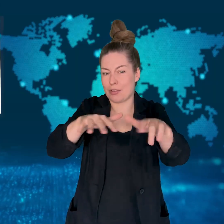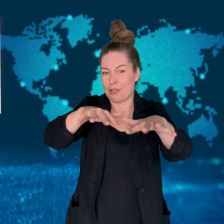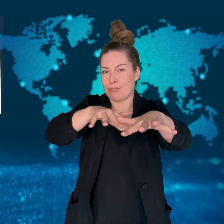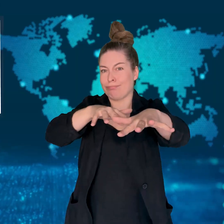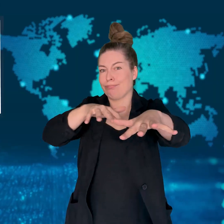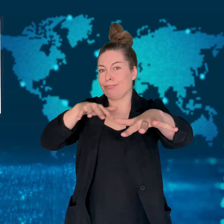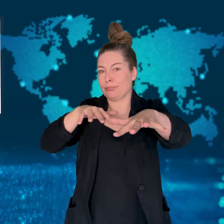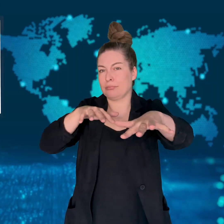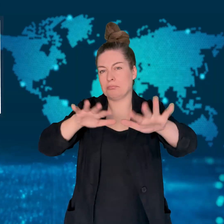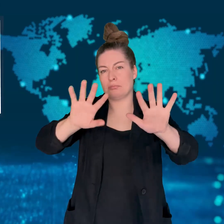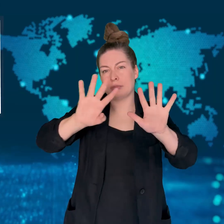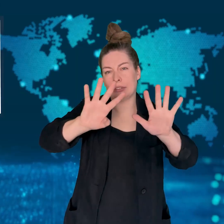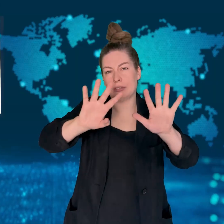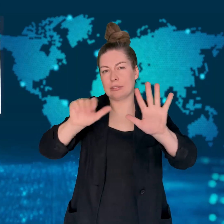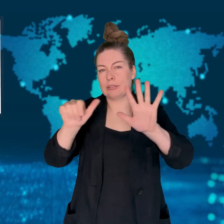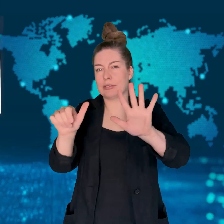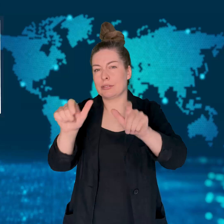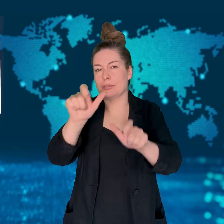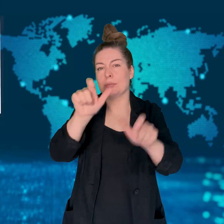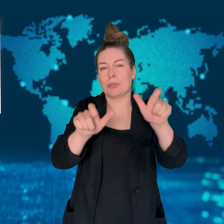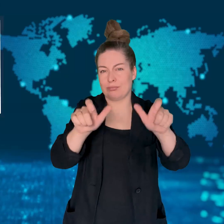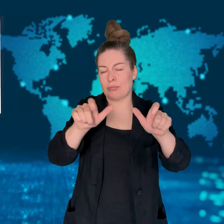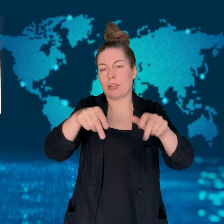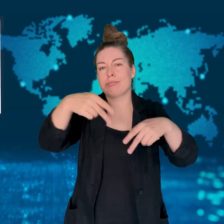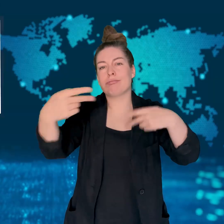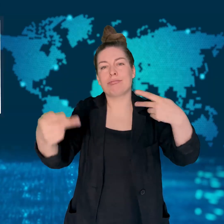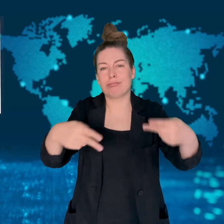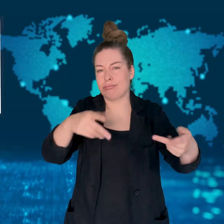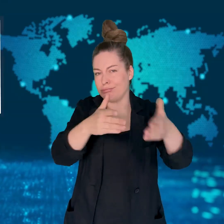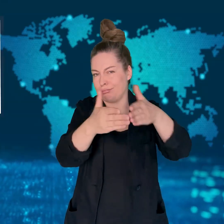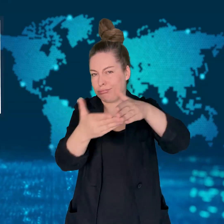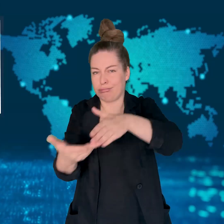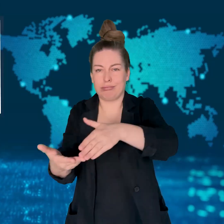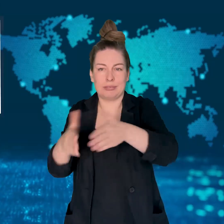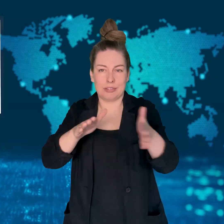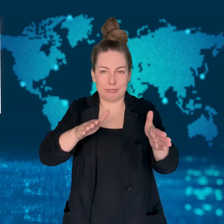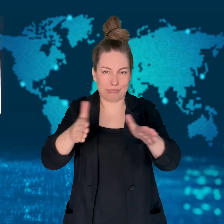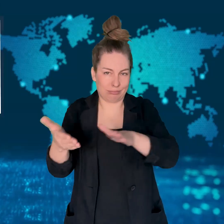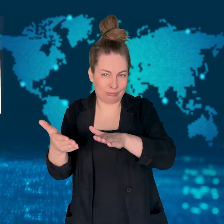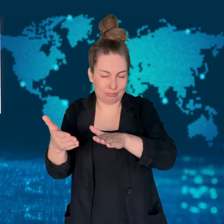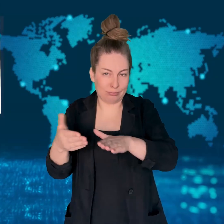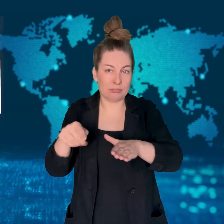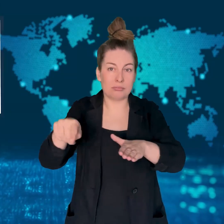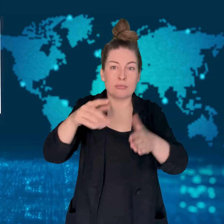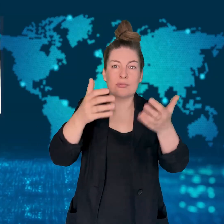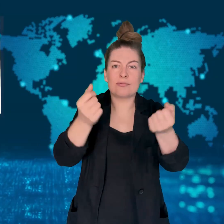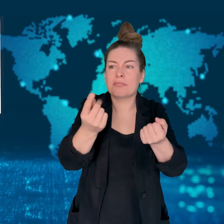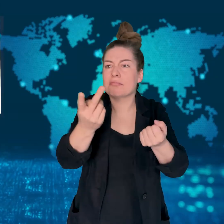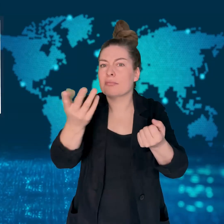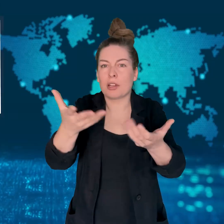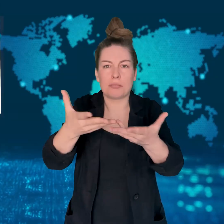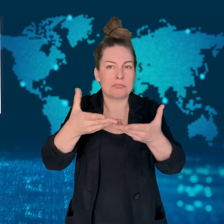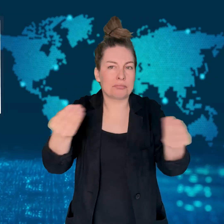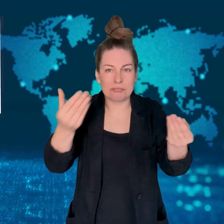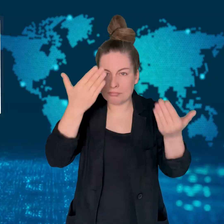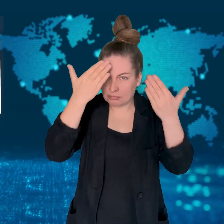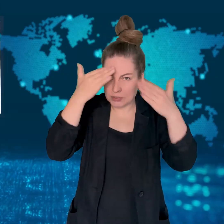It was overcrowded as the people tried to leave.